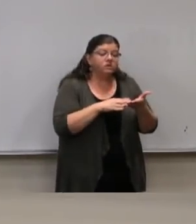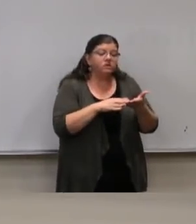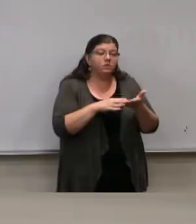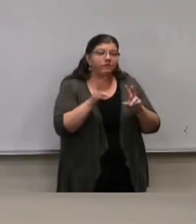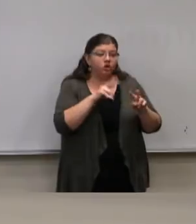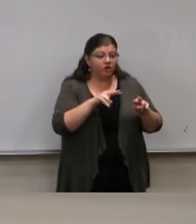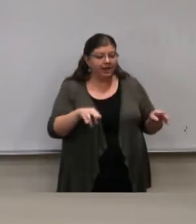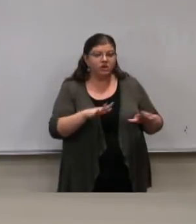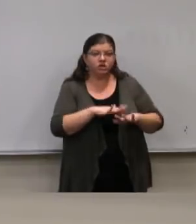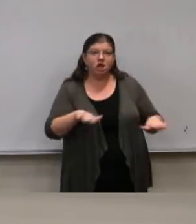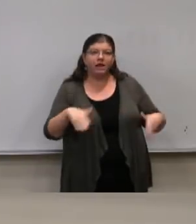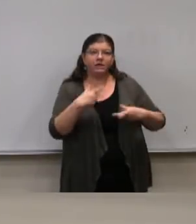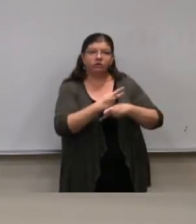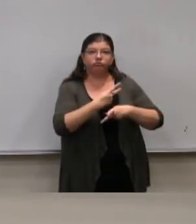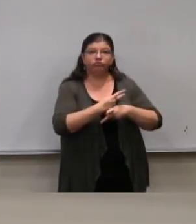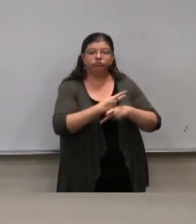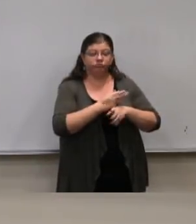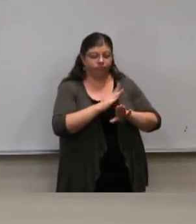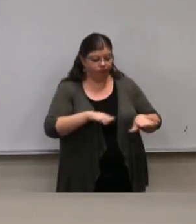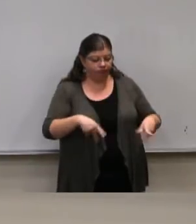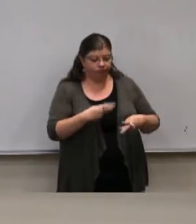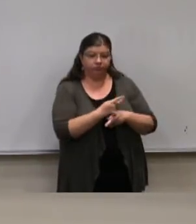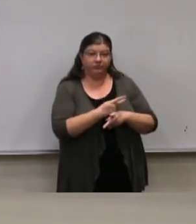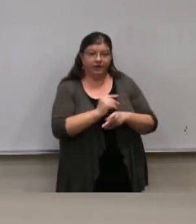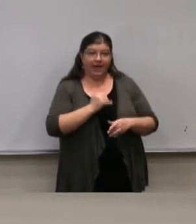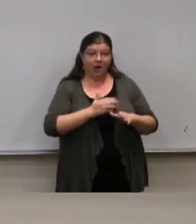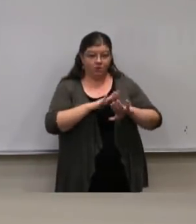Our child care center is open.